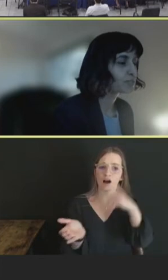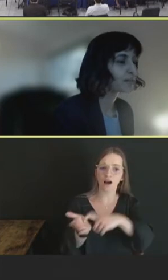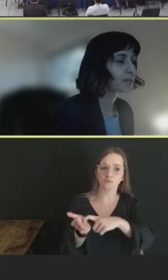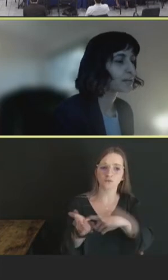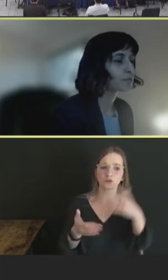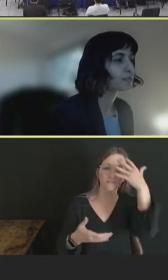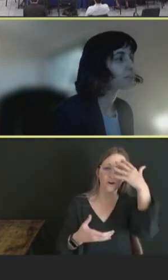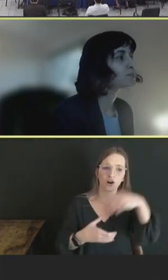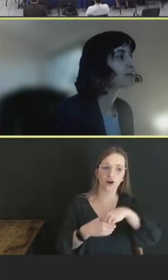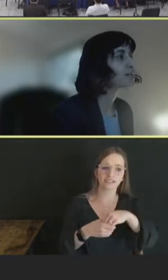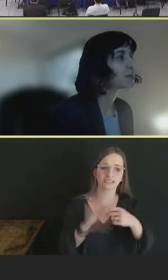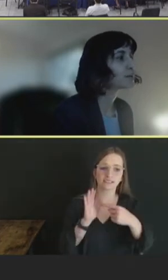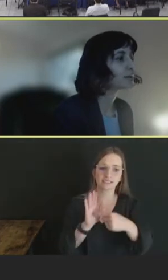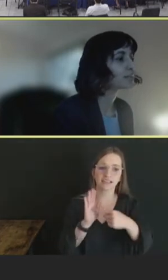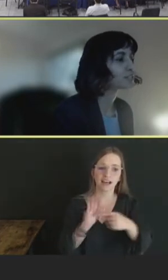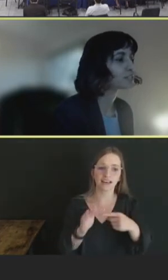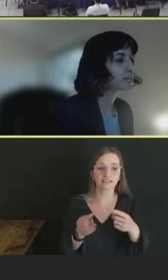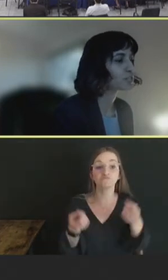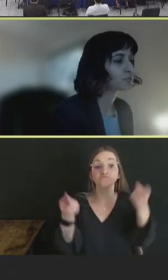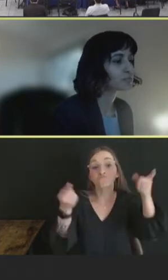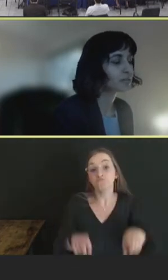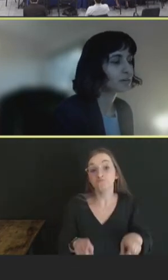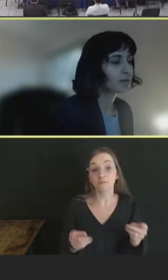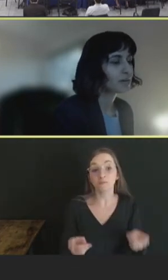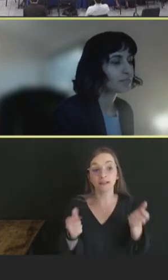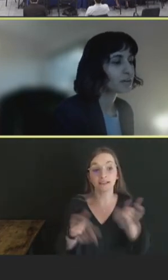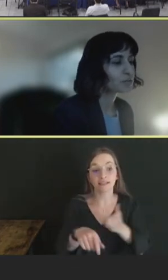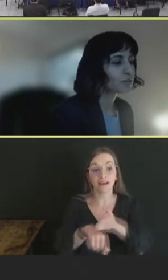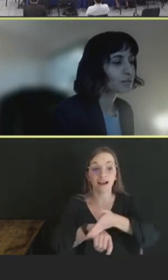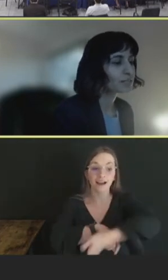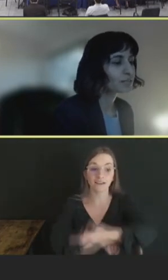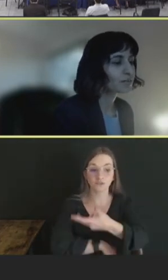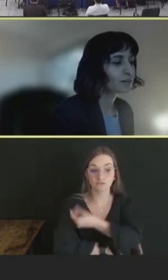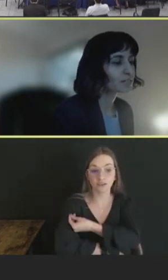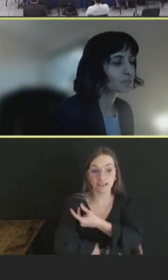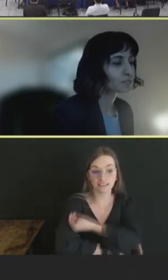coinciding with expanding immunization schedules. The natural onset of autism